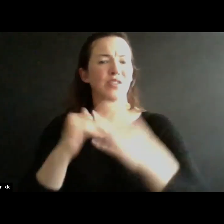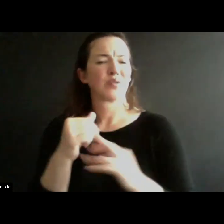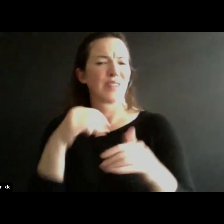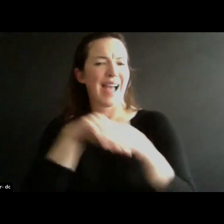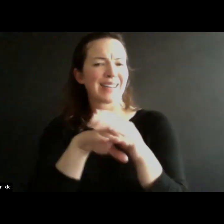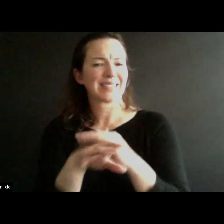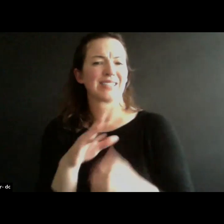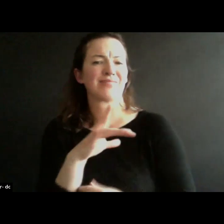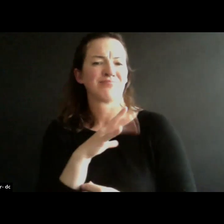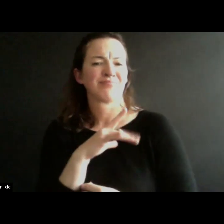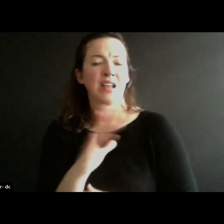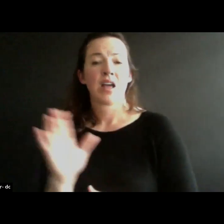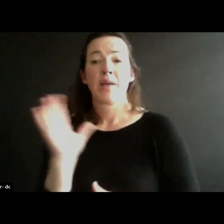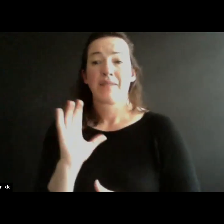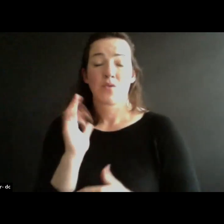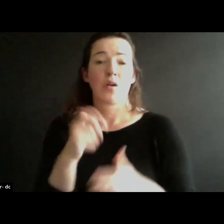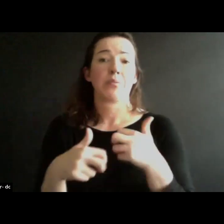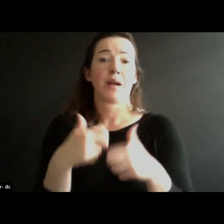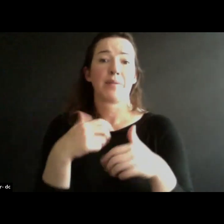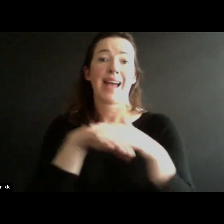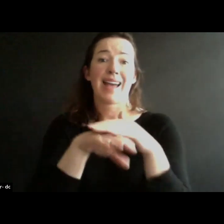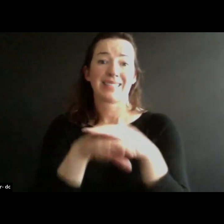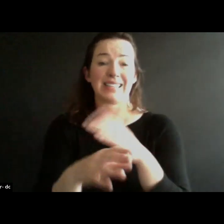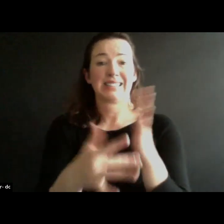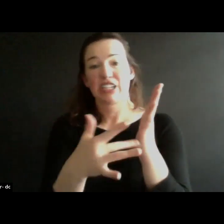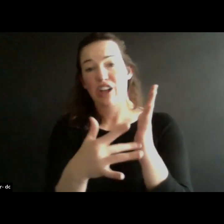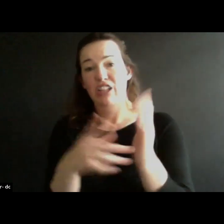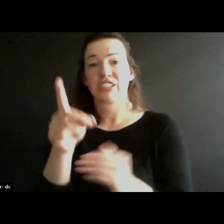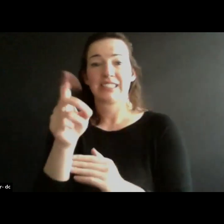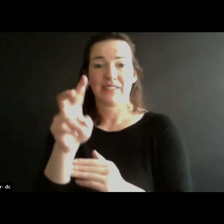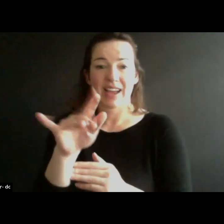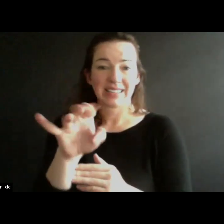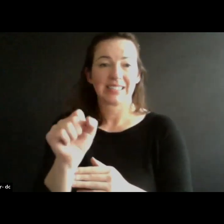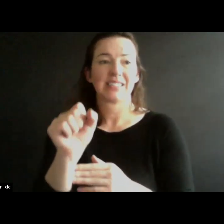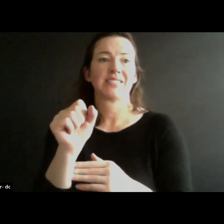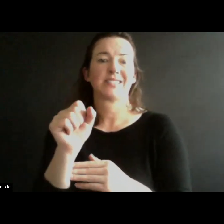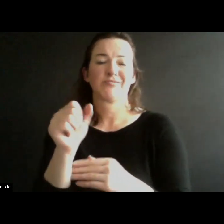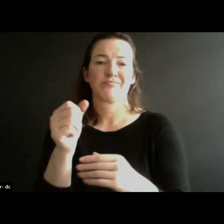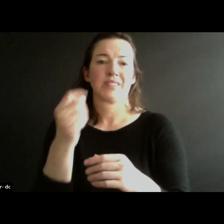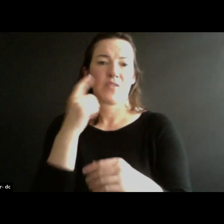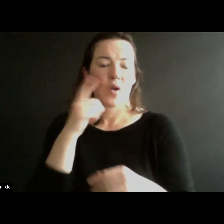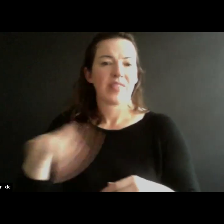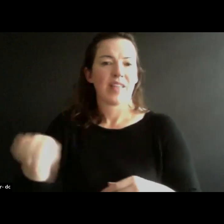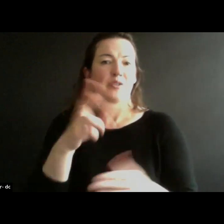to deal with access issues, technology. Devices, and access to those devices, to be able to